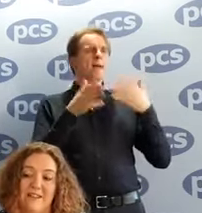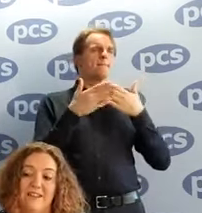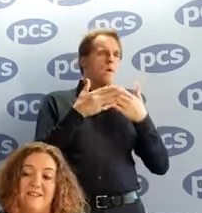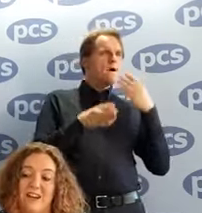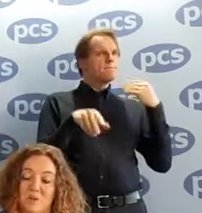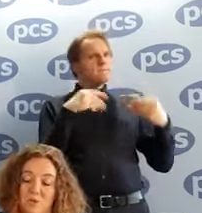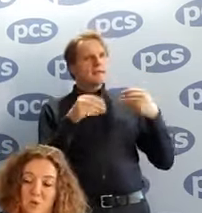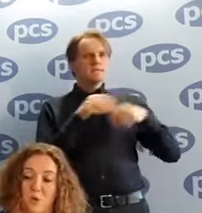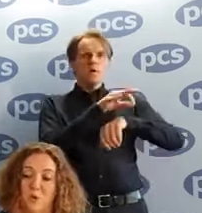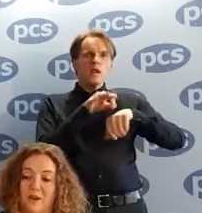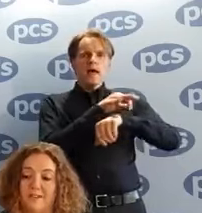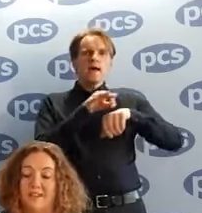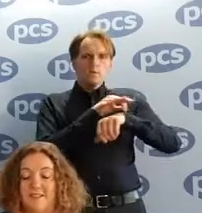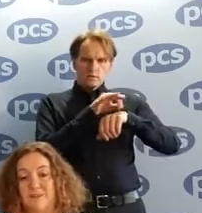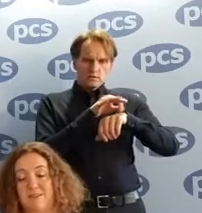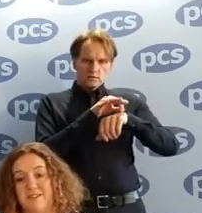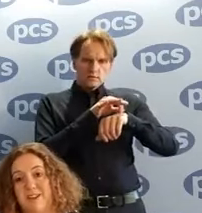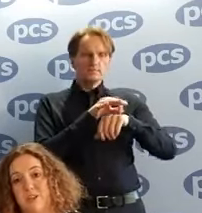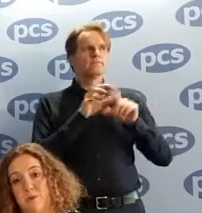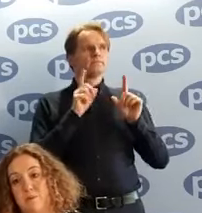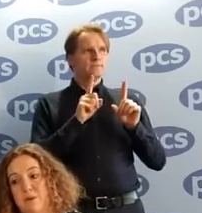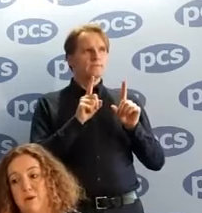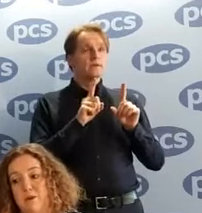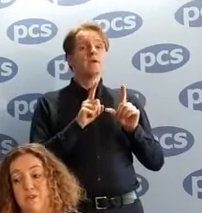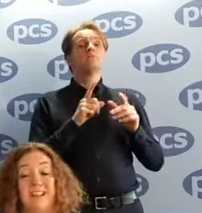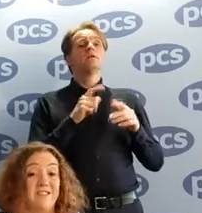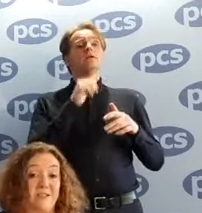the indication was always that at some stage there would be a move to later